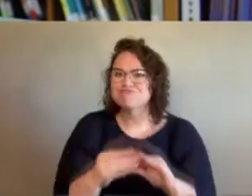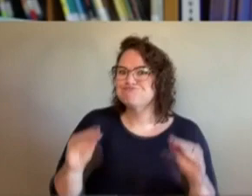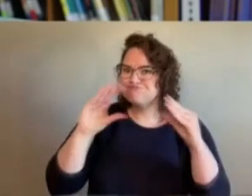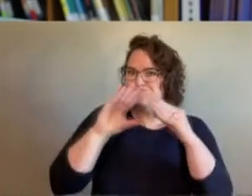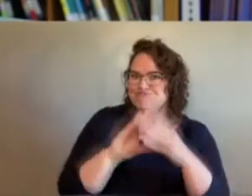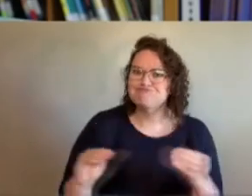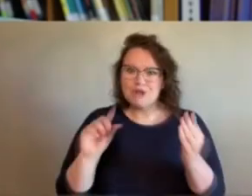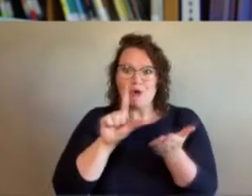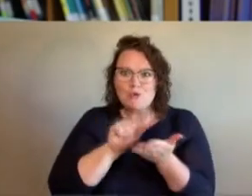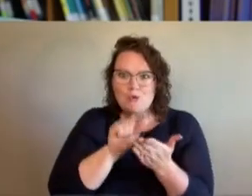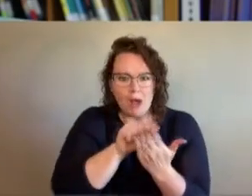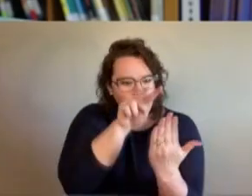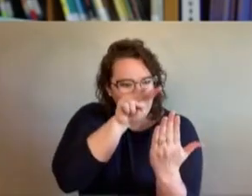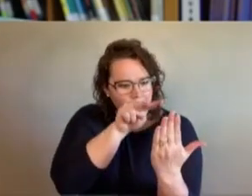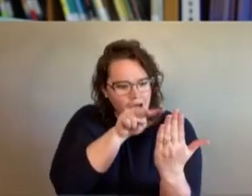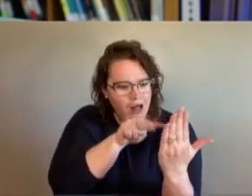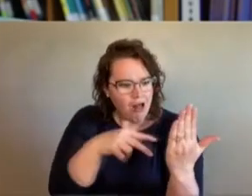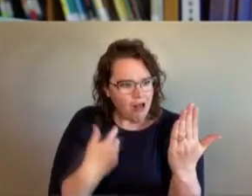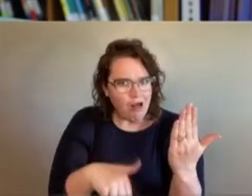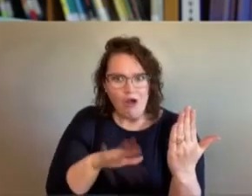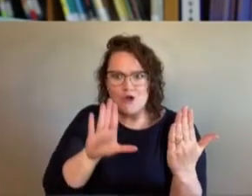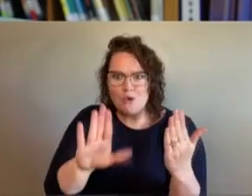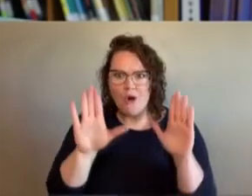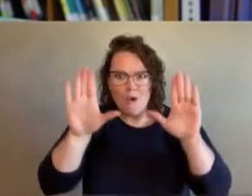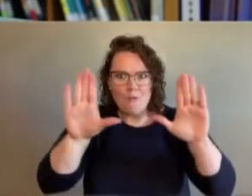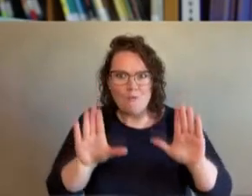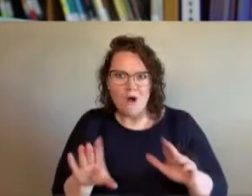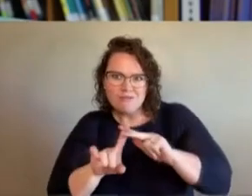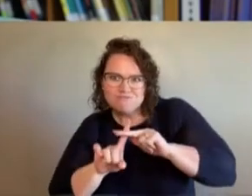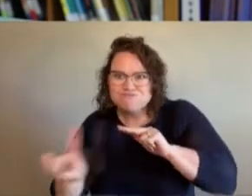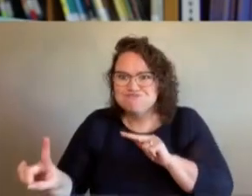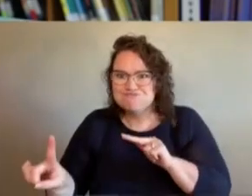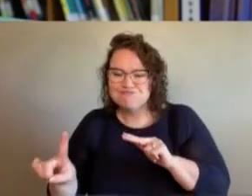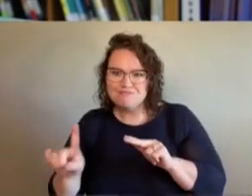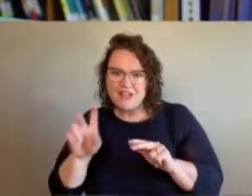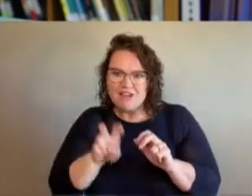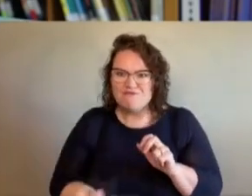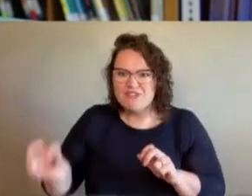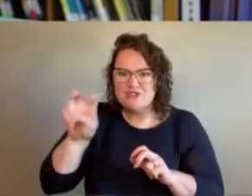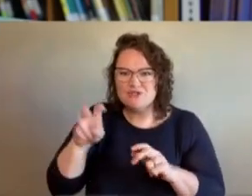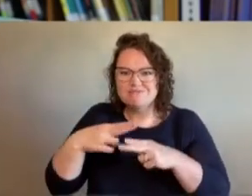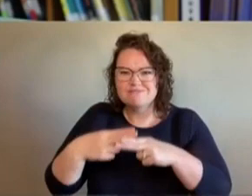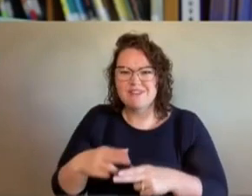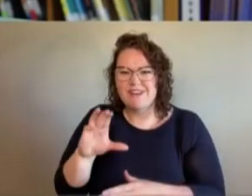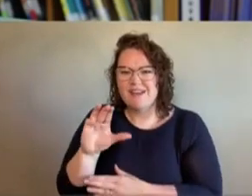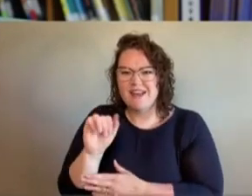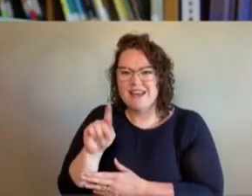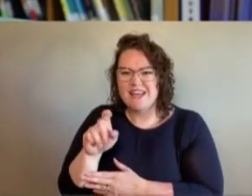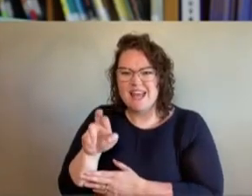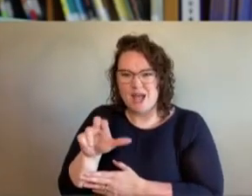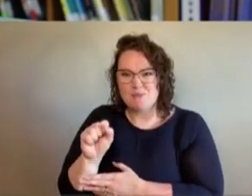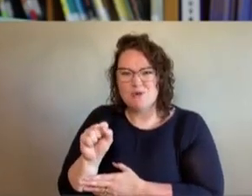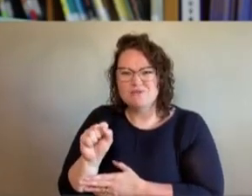know who you are, you are Jackie laroo, and you are a big star.